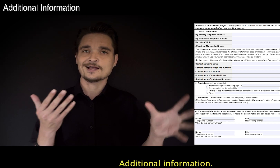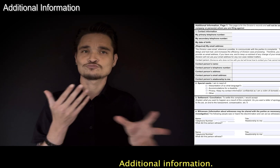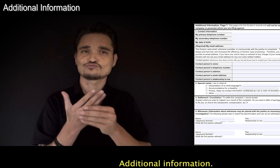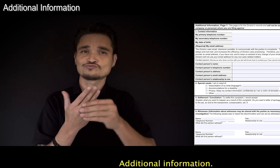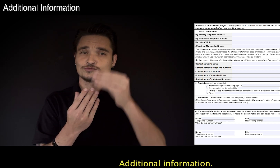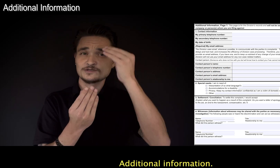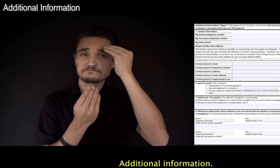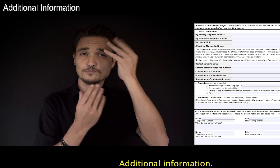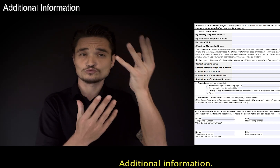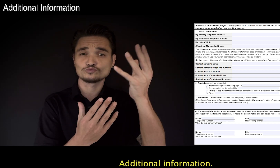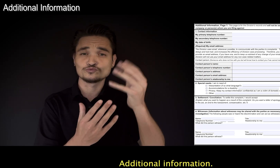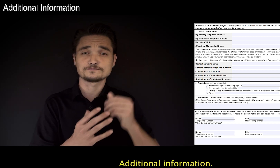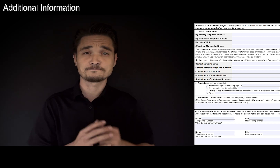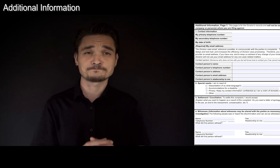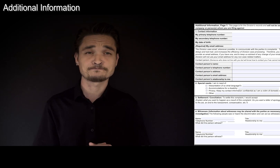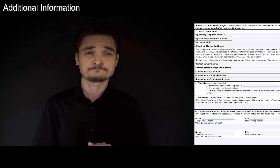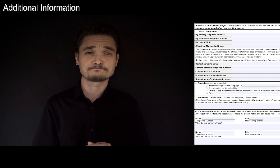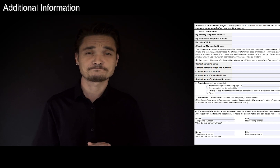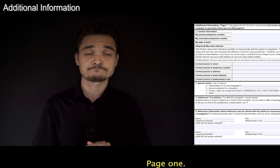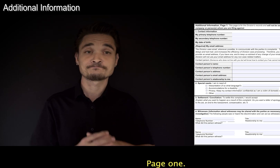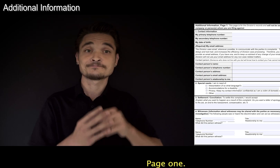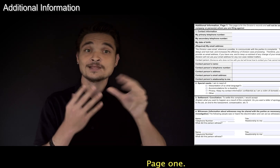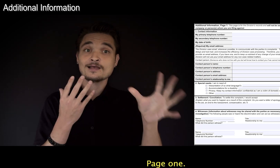Additional information. Page one.